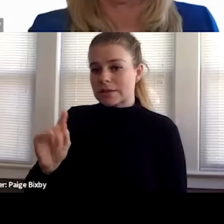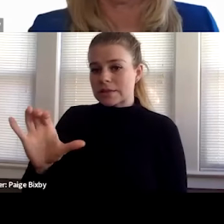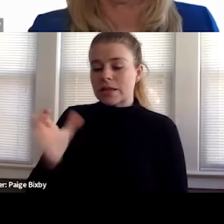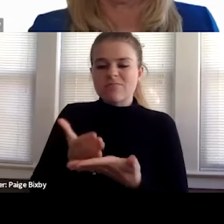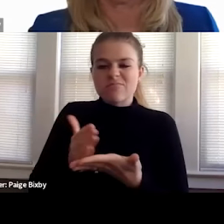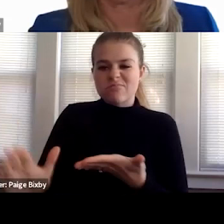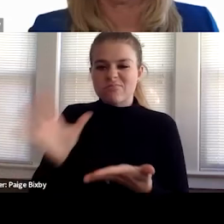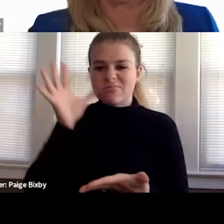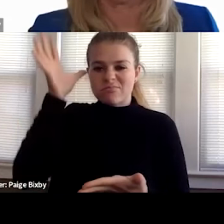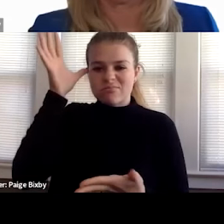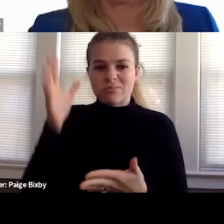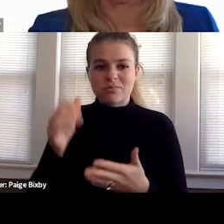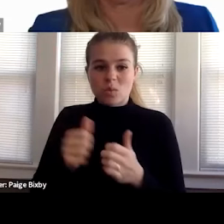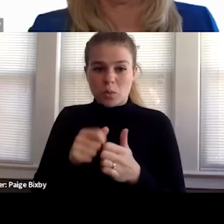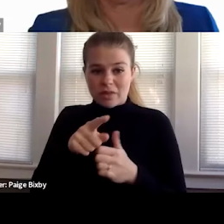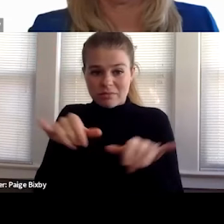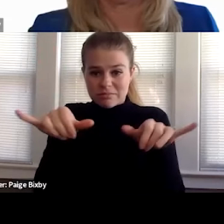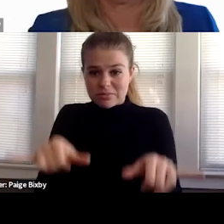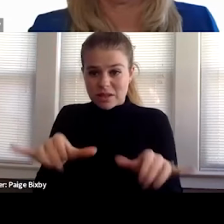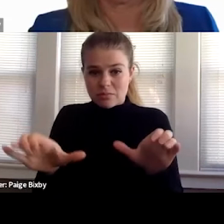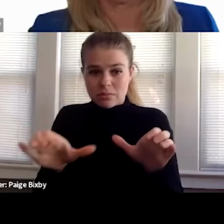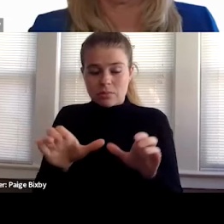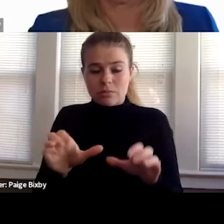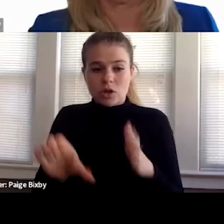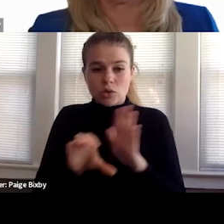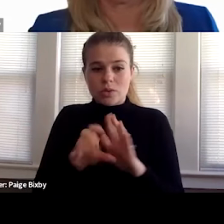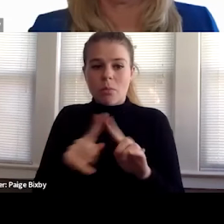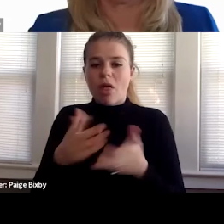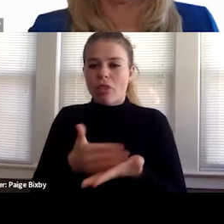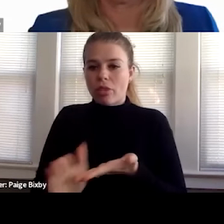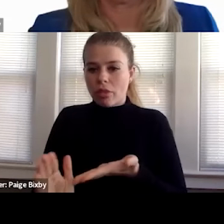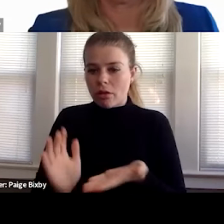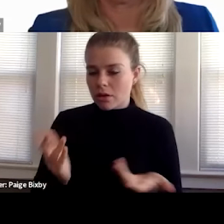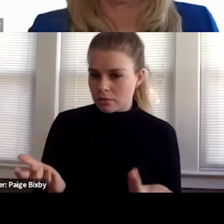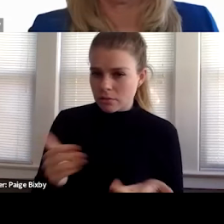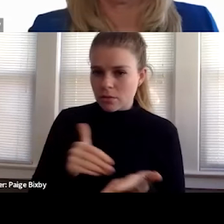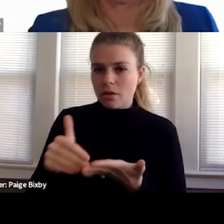with these very same characteristics. Often we hear that they feel like they're setting them up